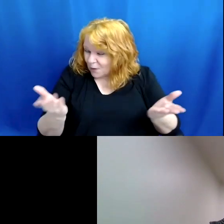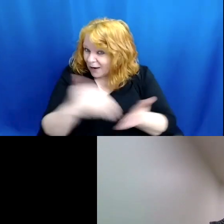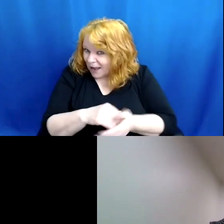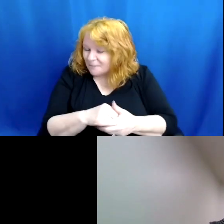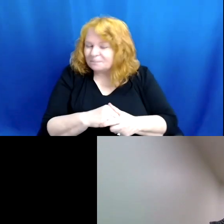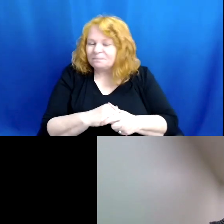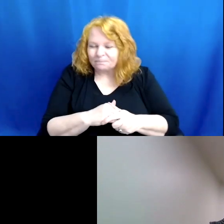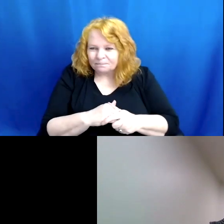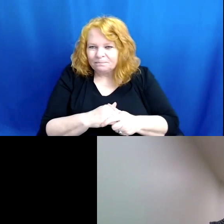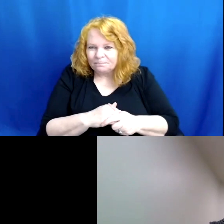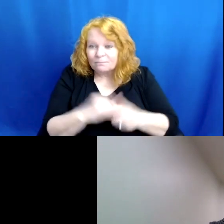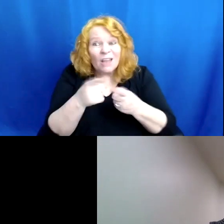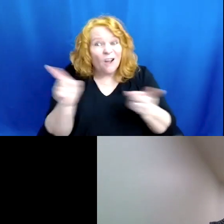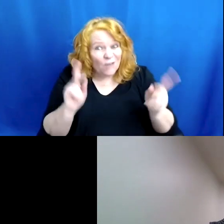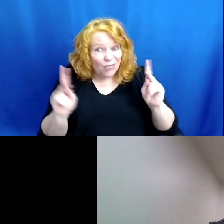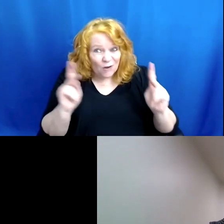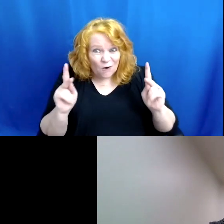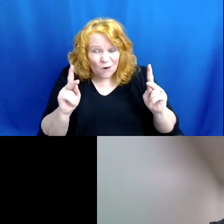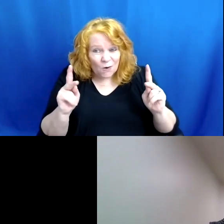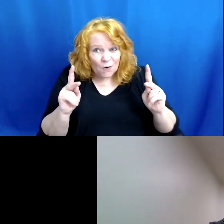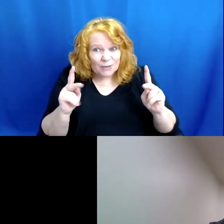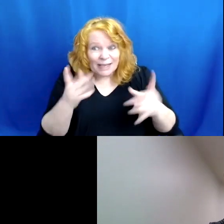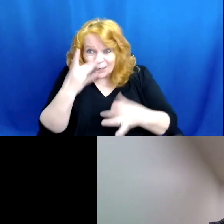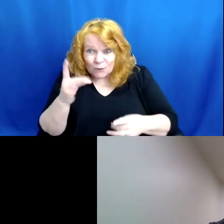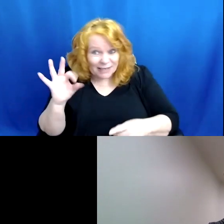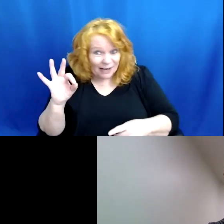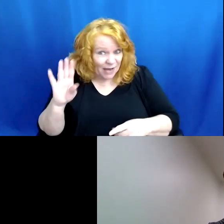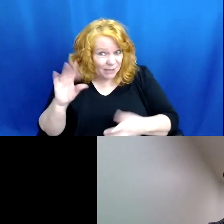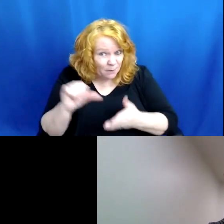So for those of you interested in the Facebook page I will reach out to the projects as soon